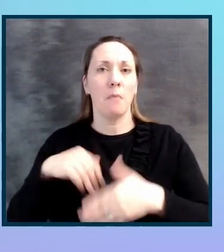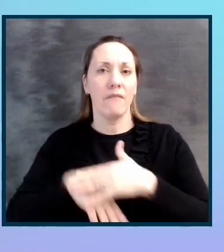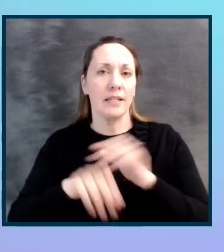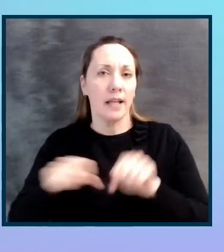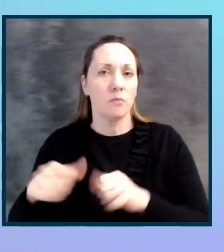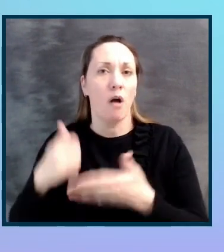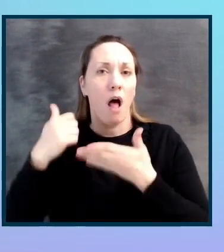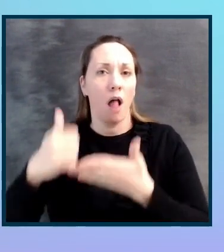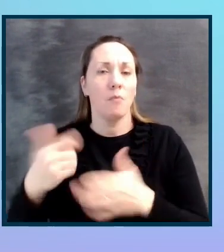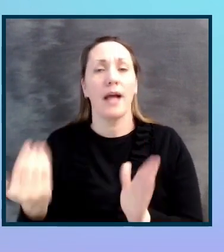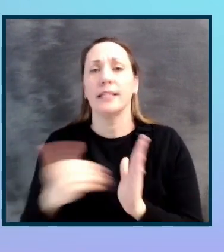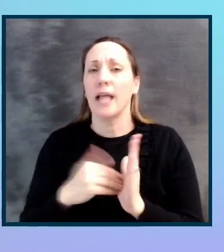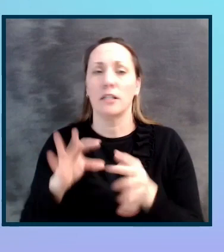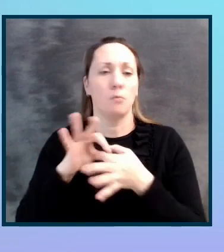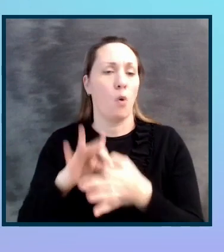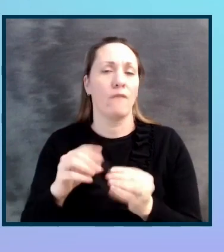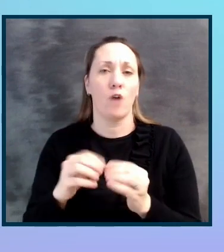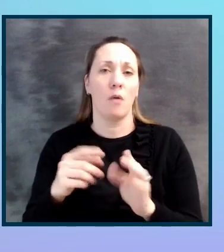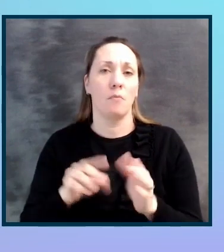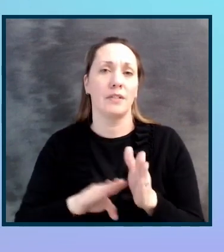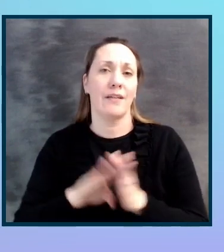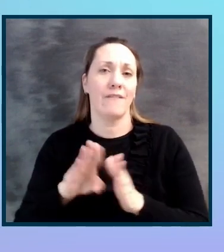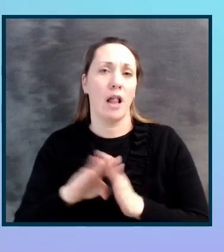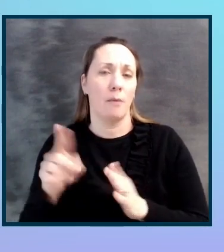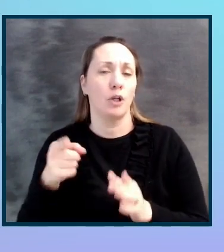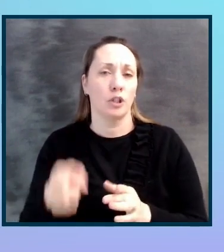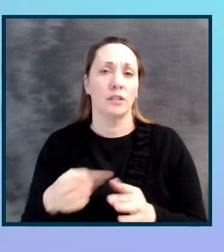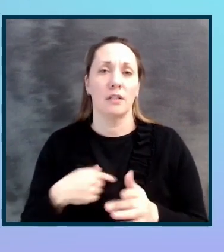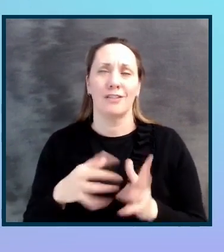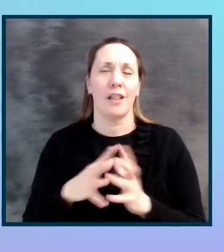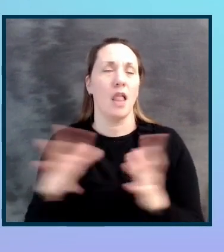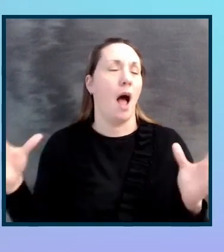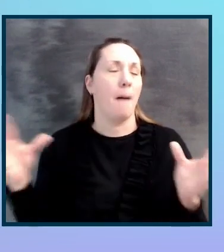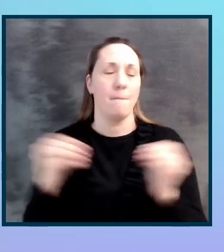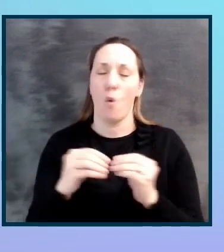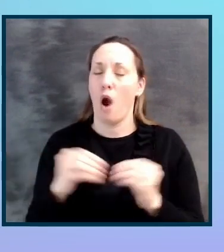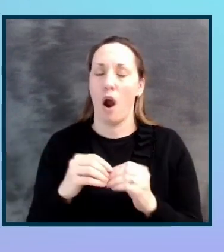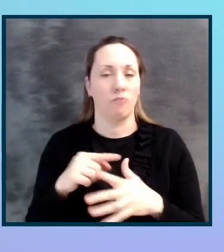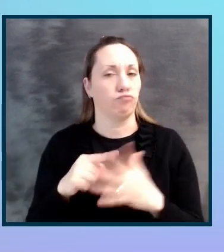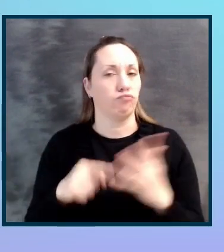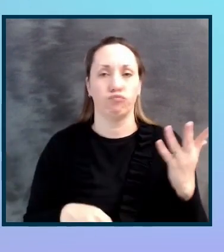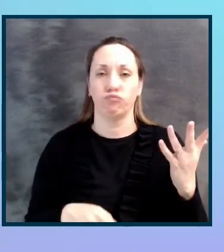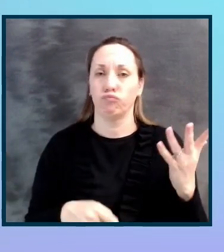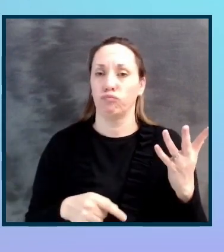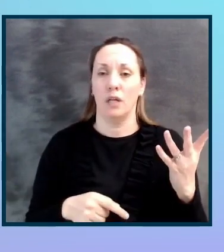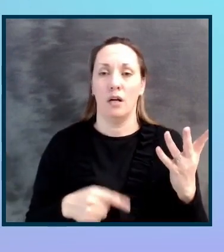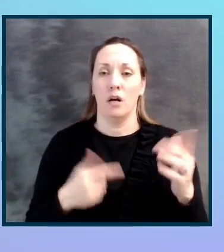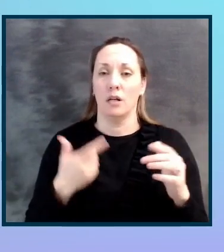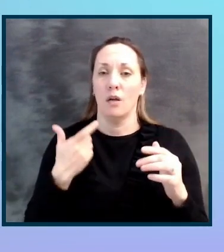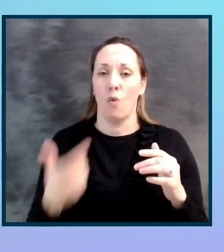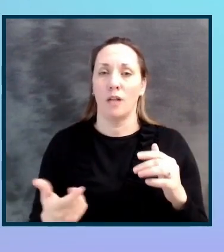Again, I'm speaking more from developers consuming. There's a lot more out there. Get a chance to watch them to talk more about tagging,